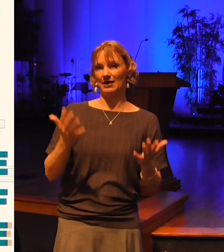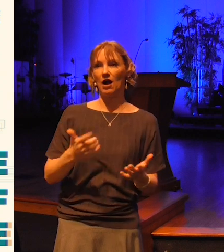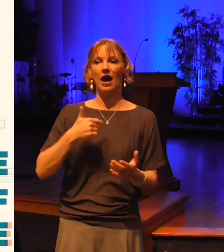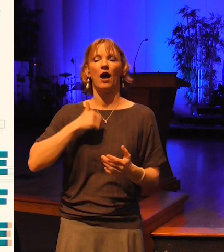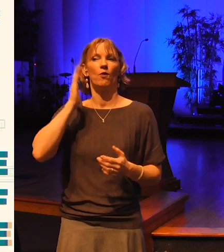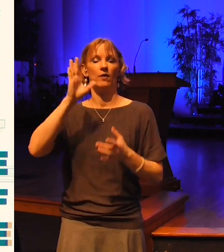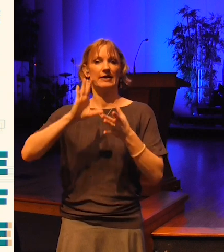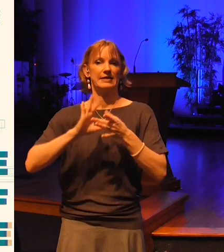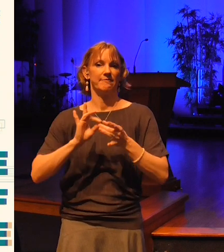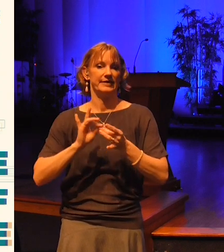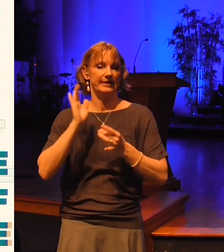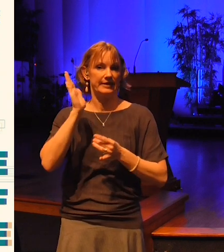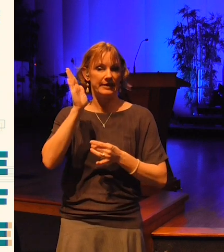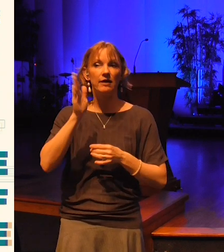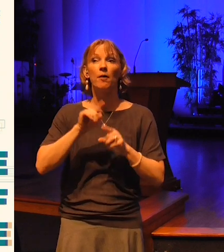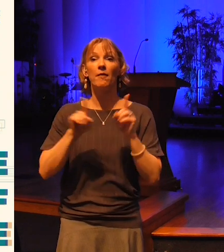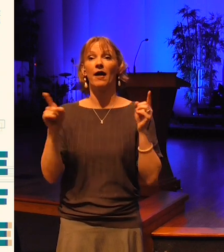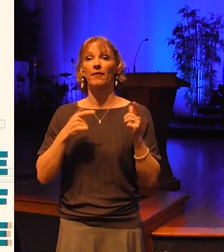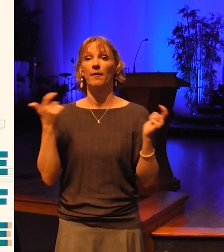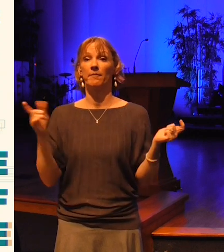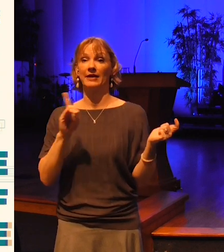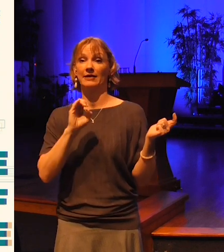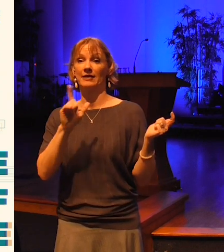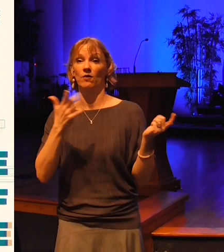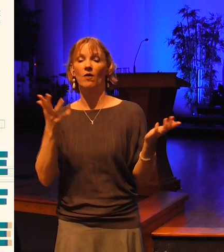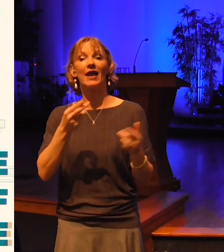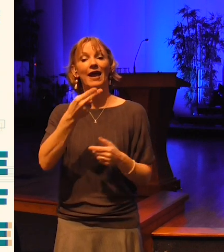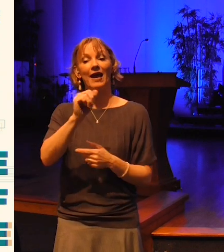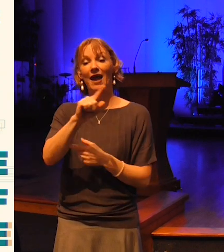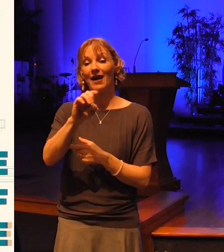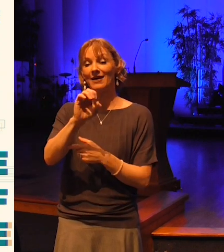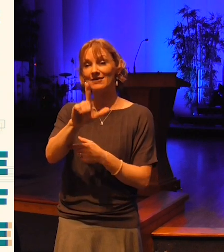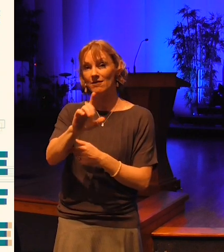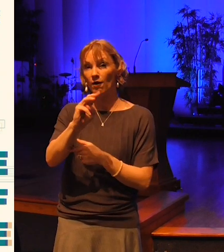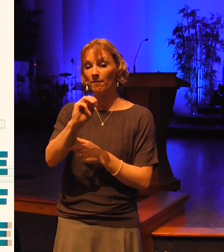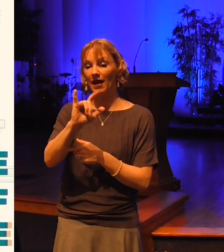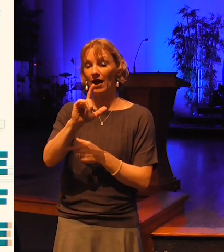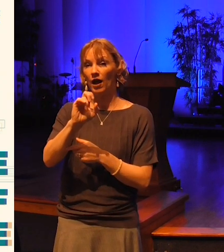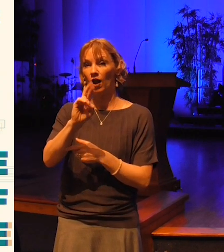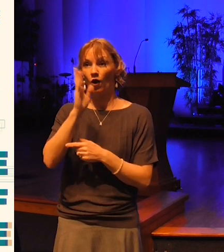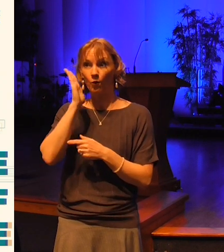uh and but the big deal is that Hazel Miller is back at Mile High Church we have some other